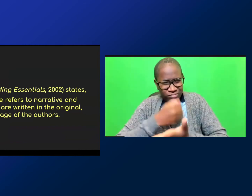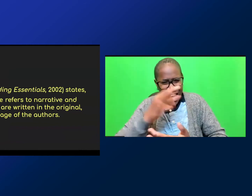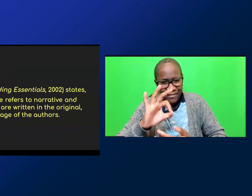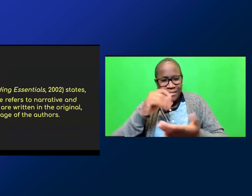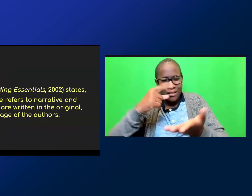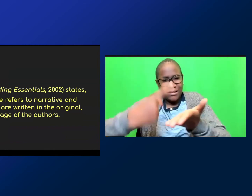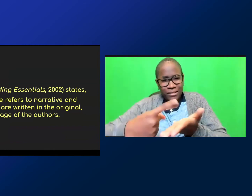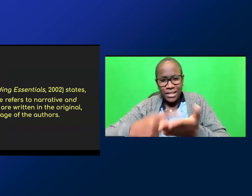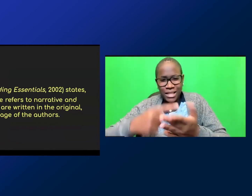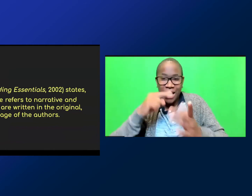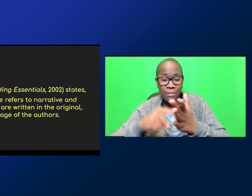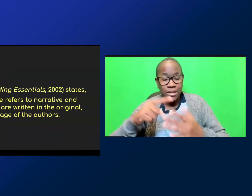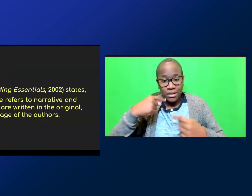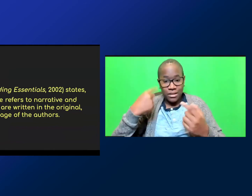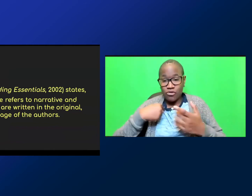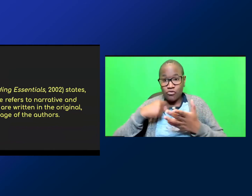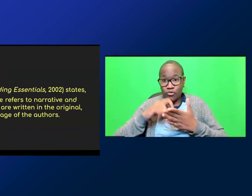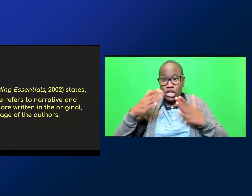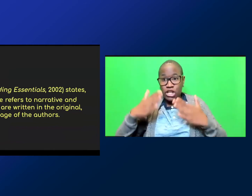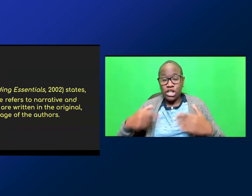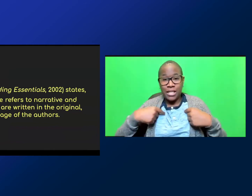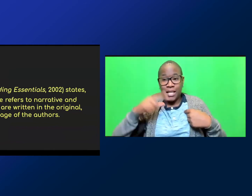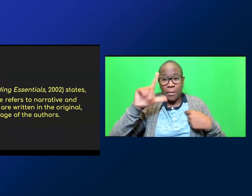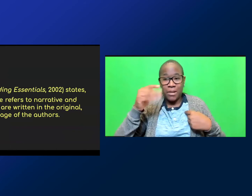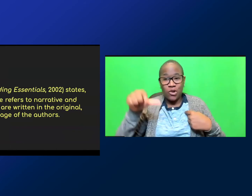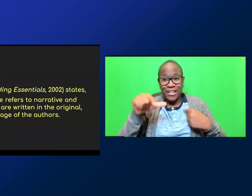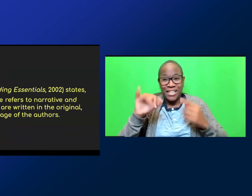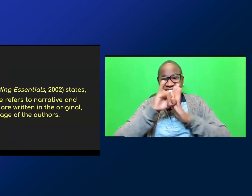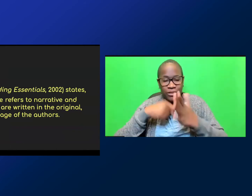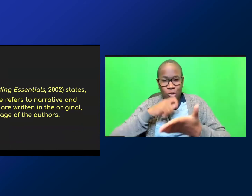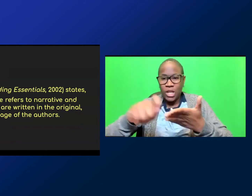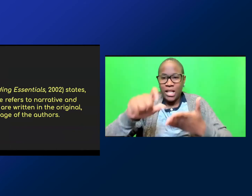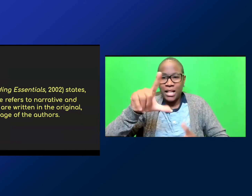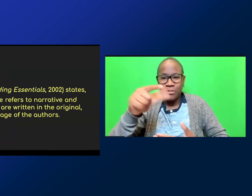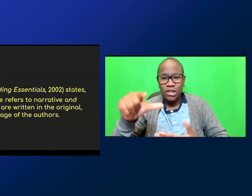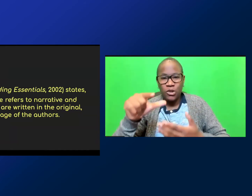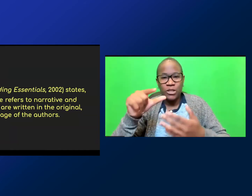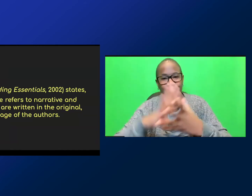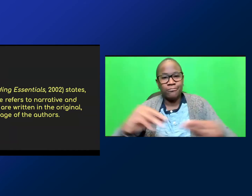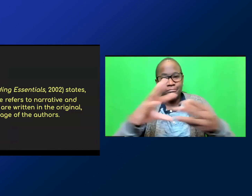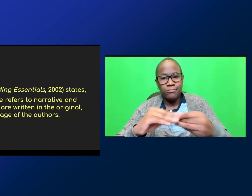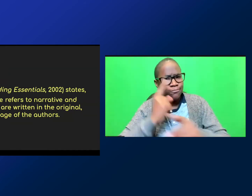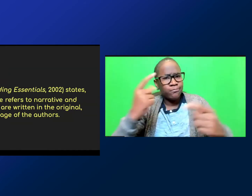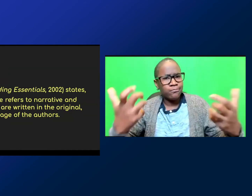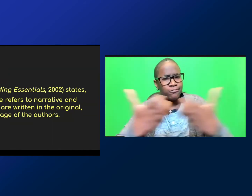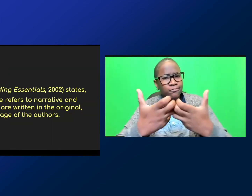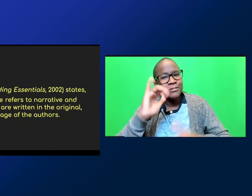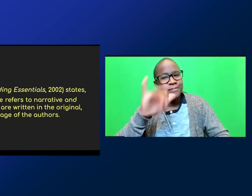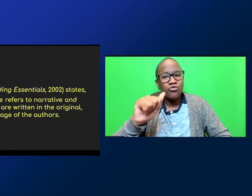so that means if i was a writer as an lgbtq person i could write accurately and authentically a story